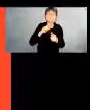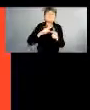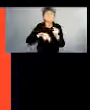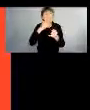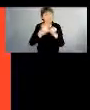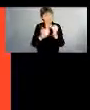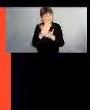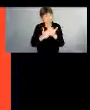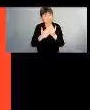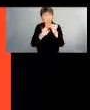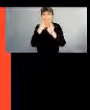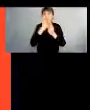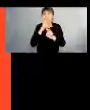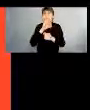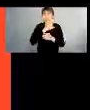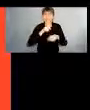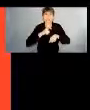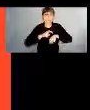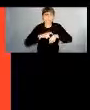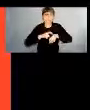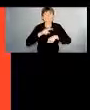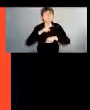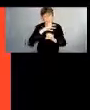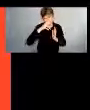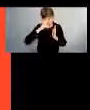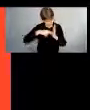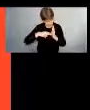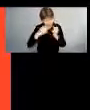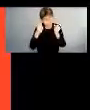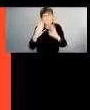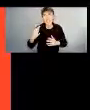committee's time. They’ll be reading many applications so be respectful of how much